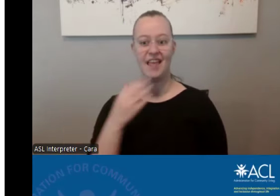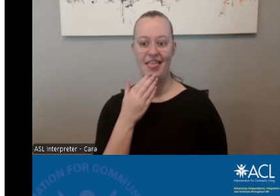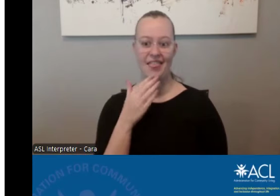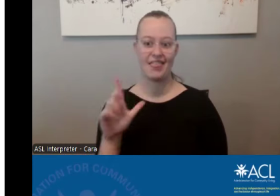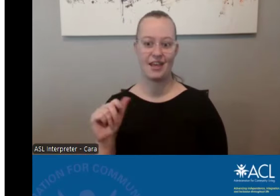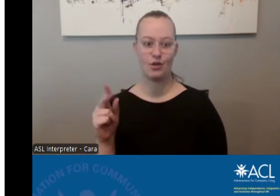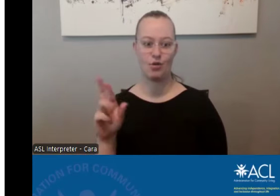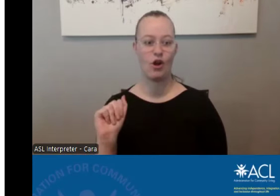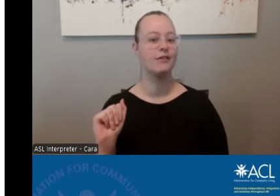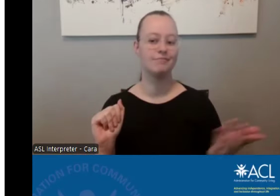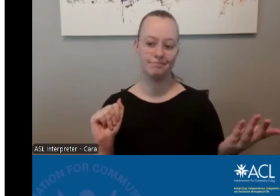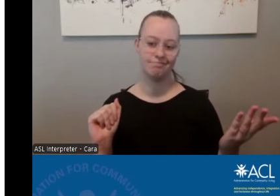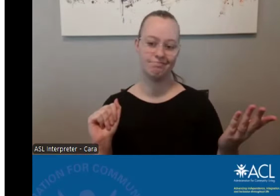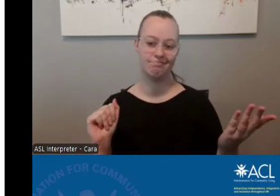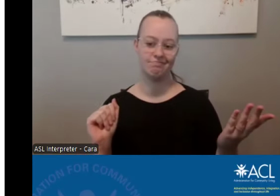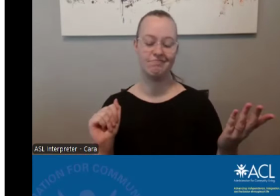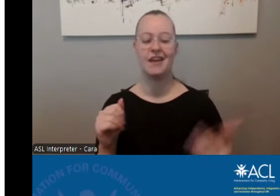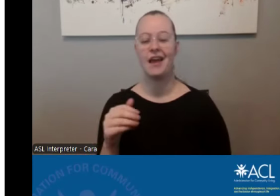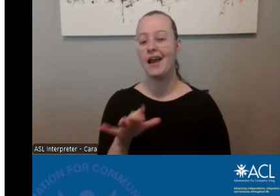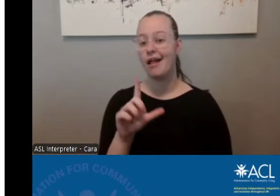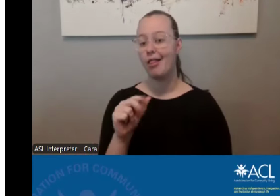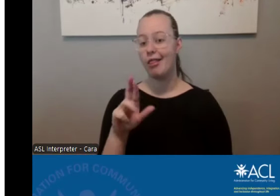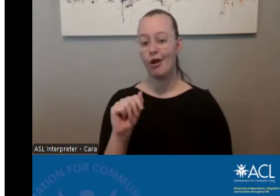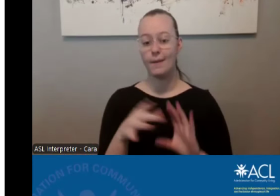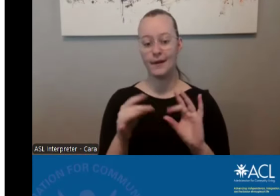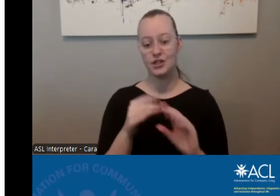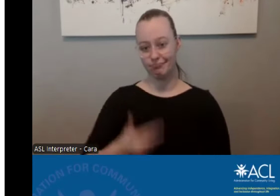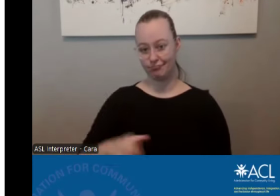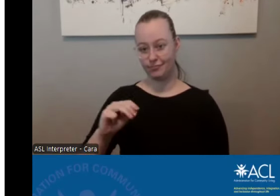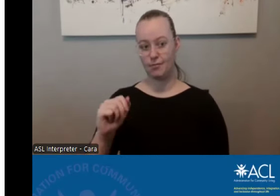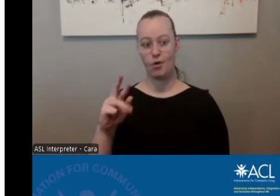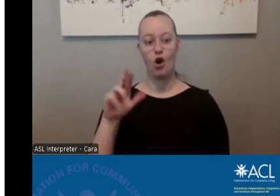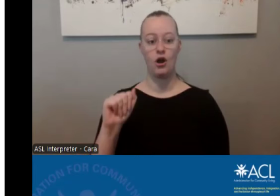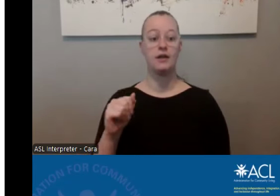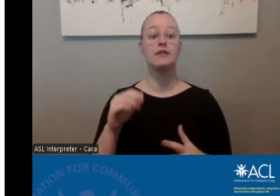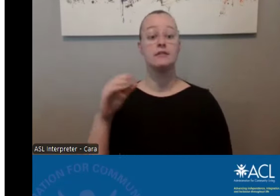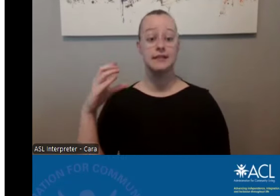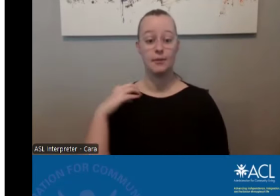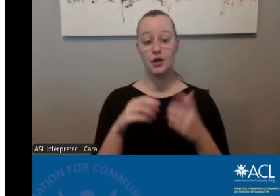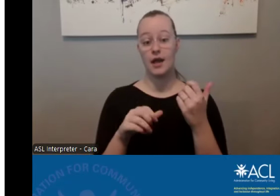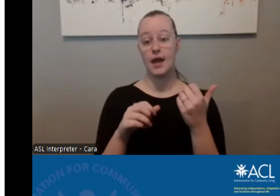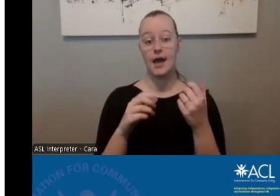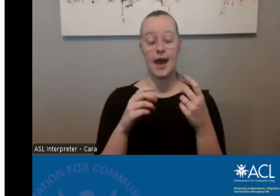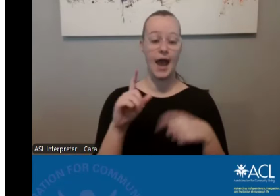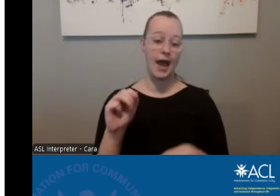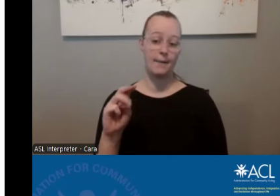And as Laura mentioned, my name is Maura Calysn. I am the Deputy Administrator for Programs at the Administration for Community Living which